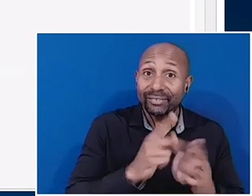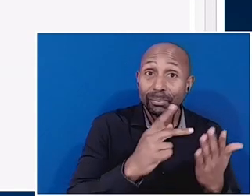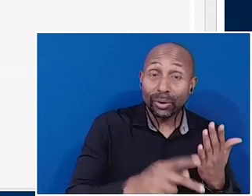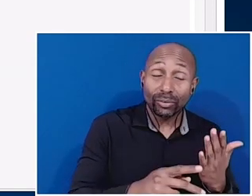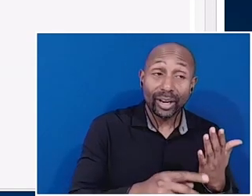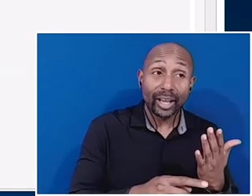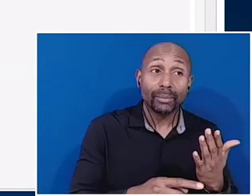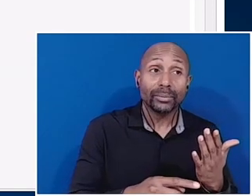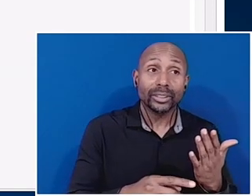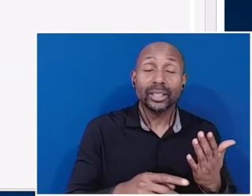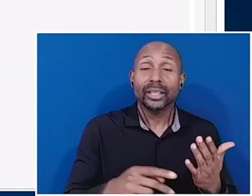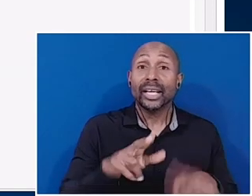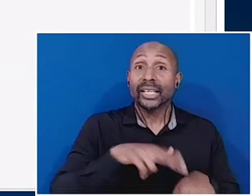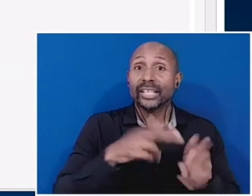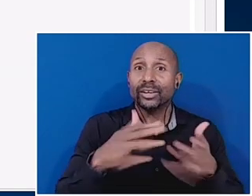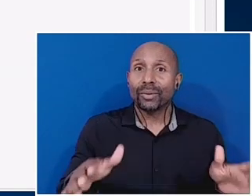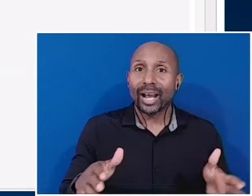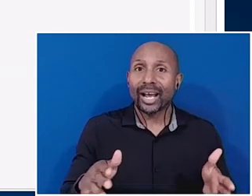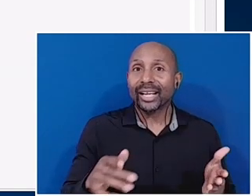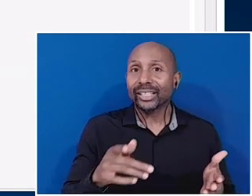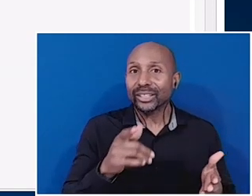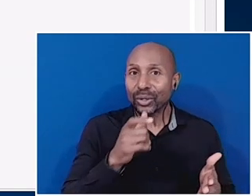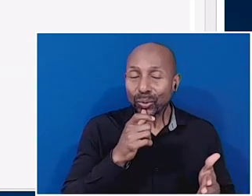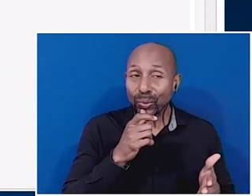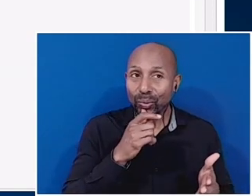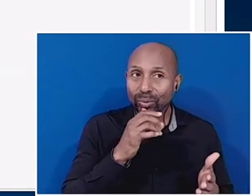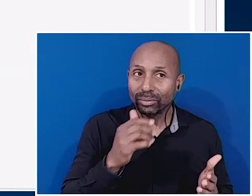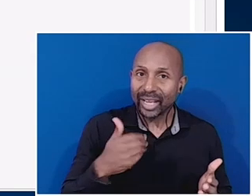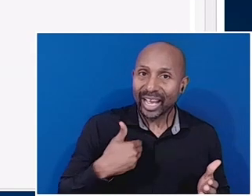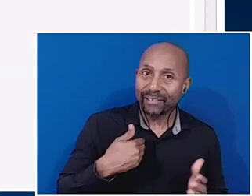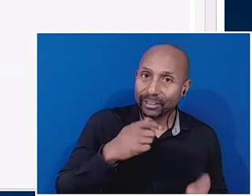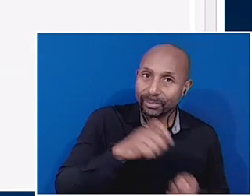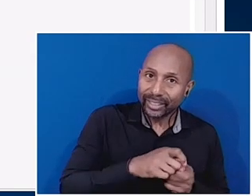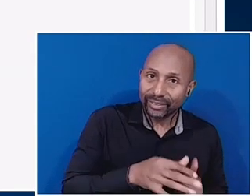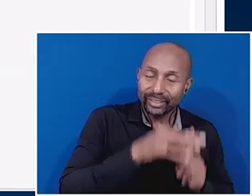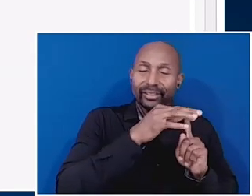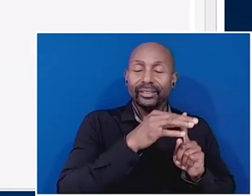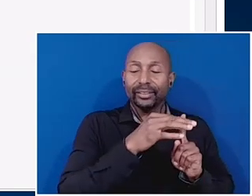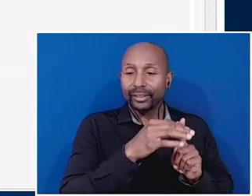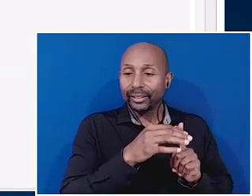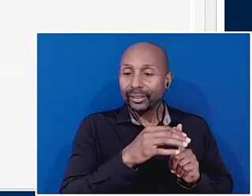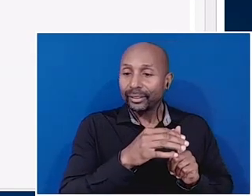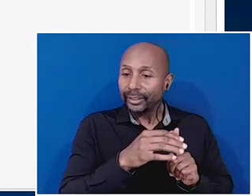that are all within easy commute distance that can serve as a teach out. I think that would be quite problematic.